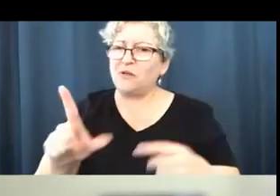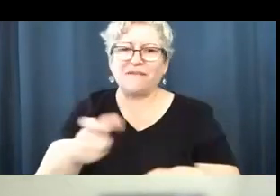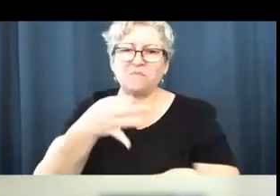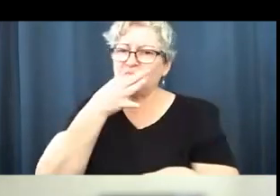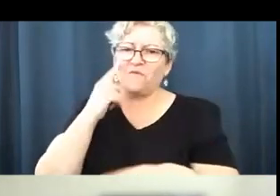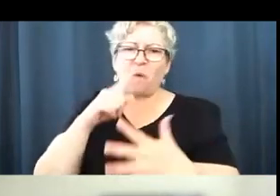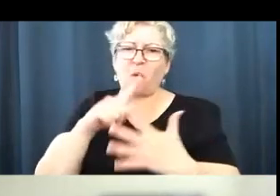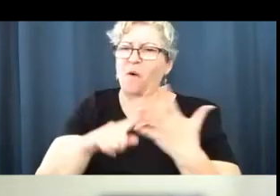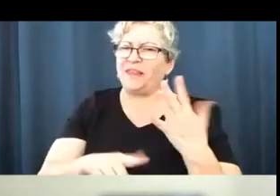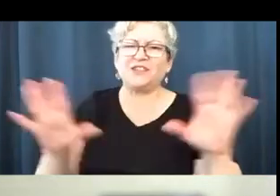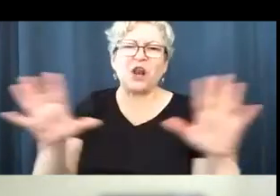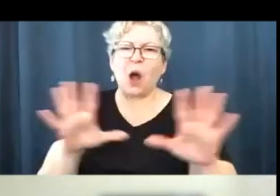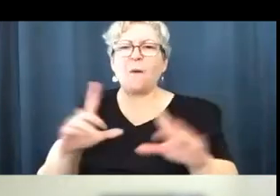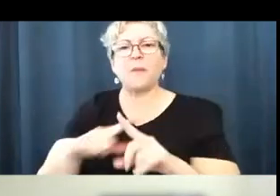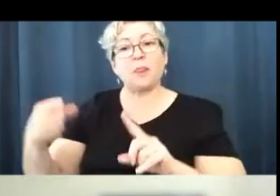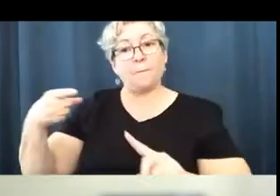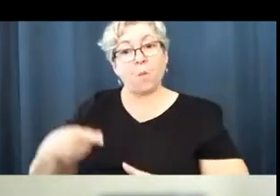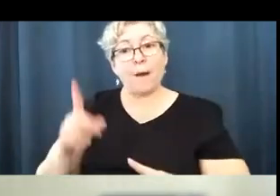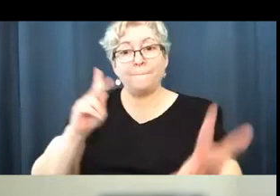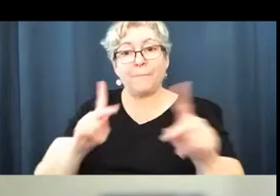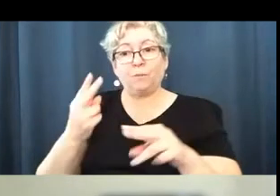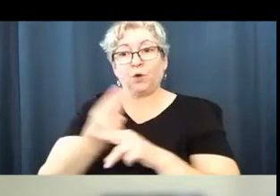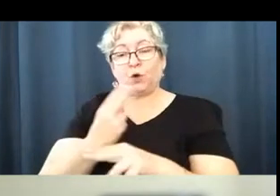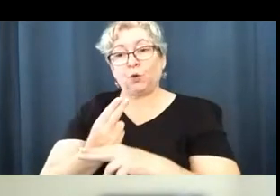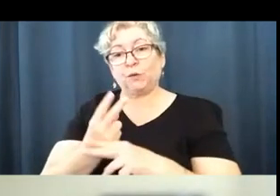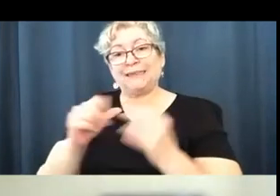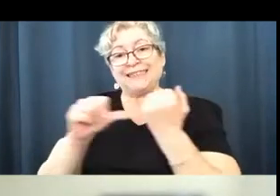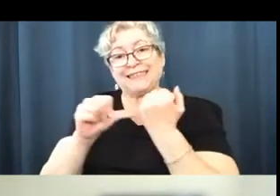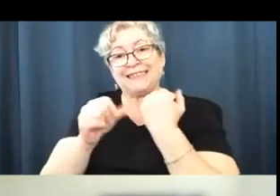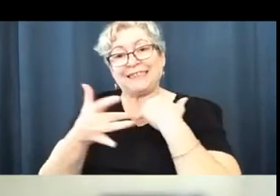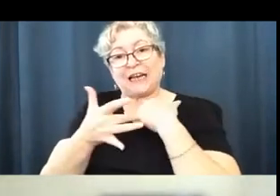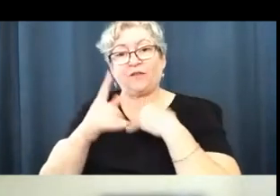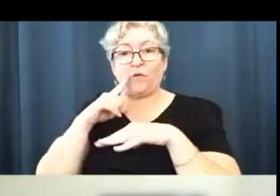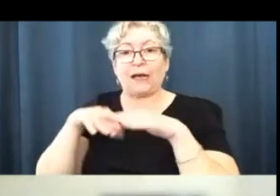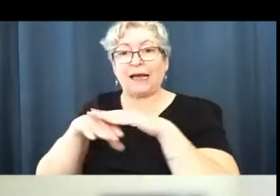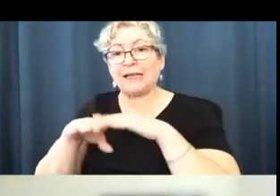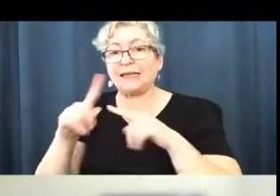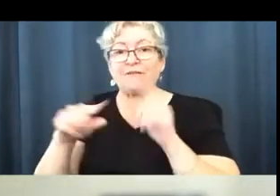The point is, people use assistive technology to access a page, and we don't necessarily know